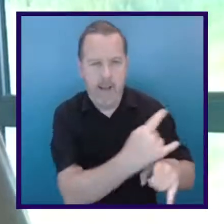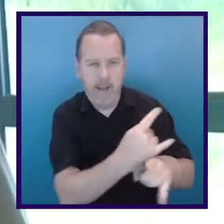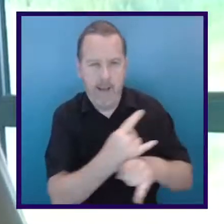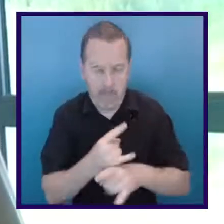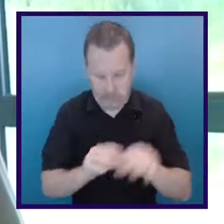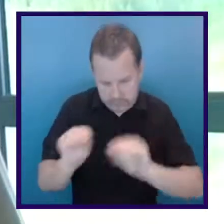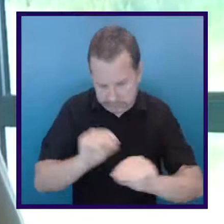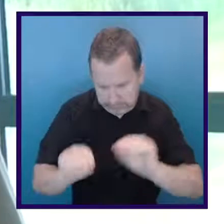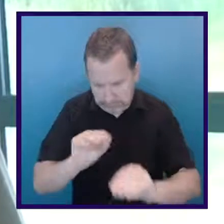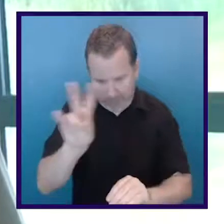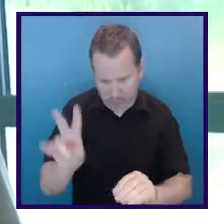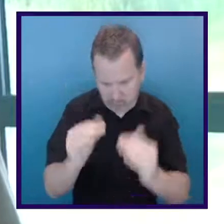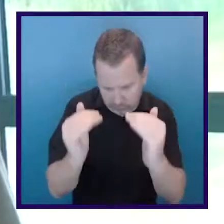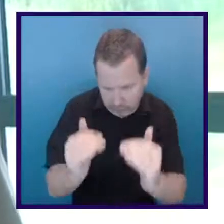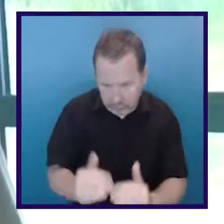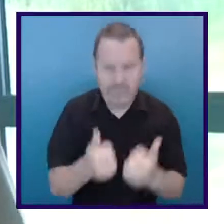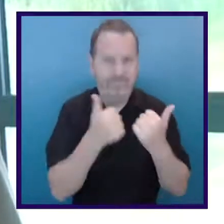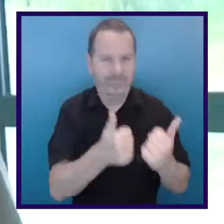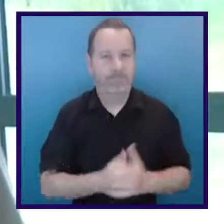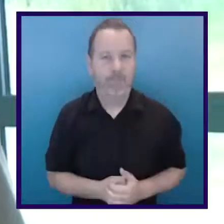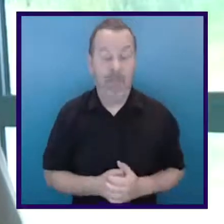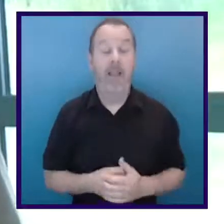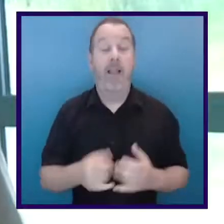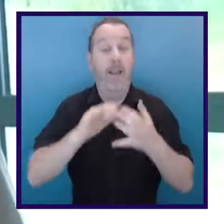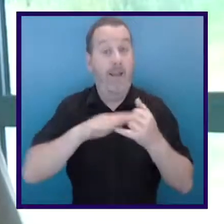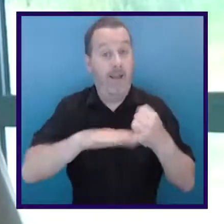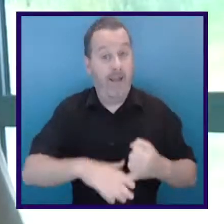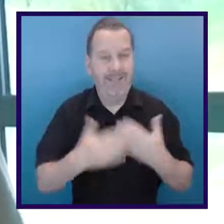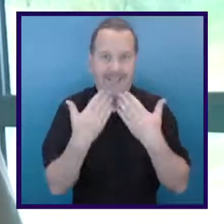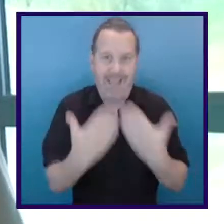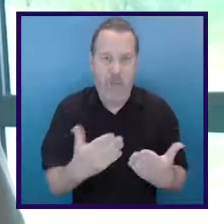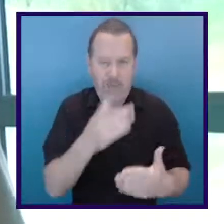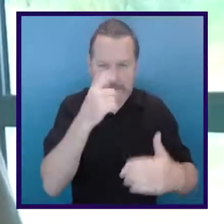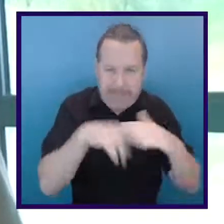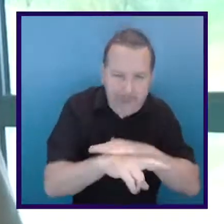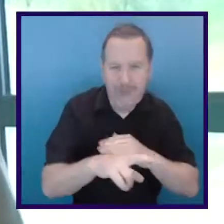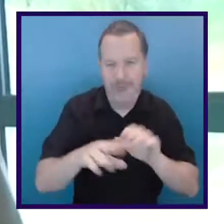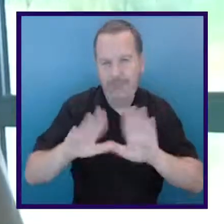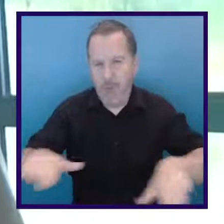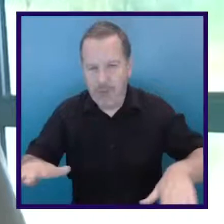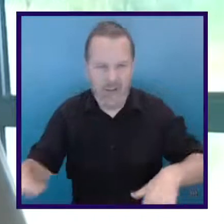Finally, thanks to all the teachers and pupils across Northern Ireland who responded to the